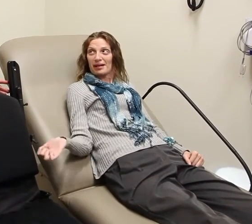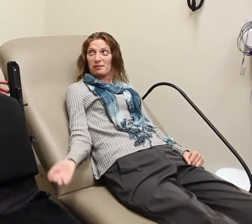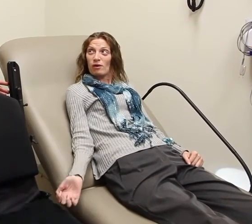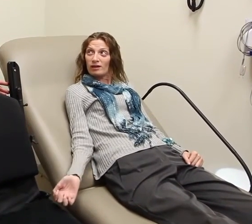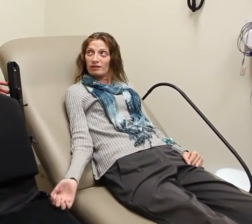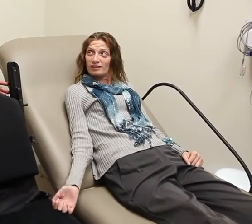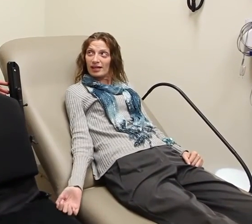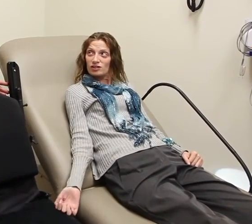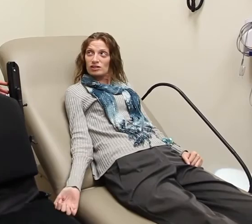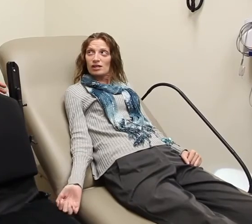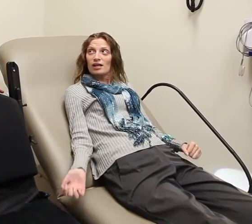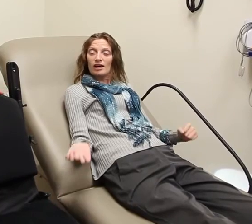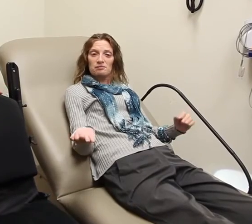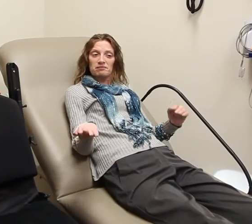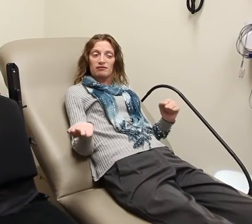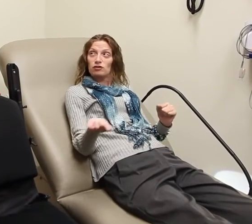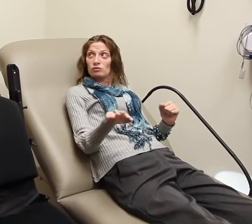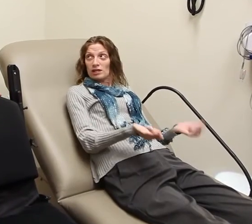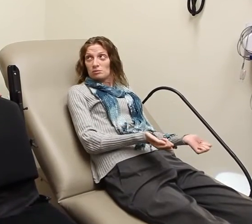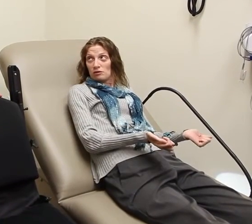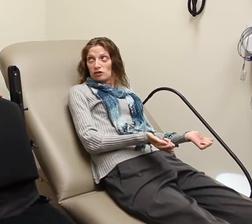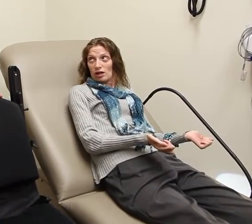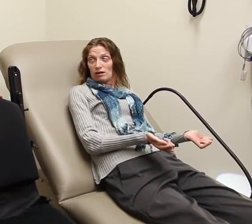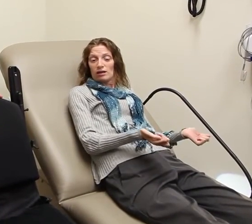my bag and my wallet are attached. If you do need to move the chair,